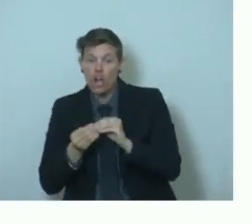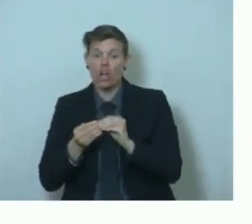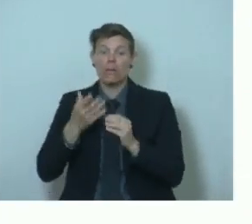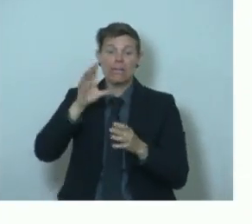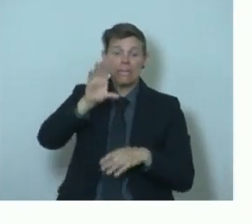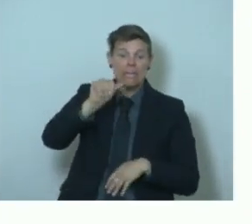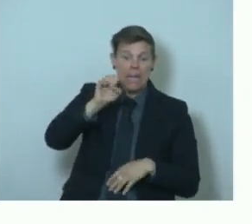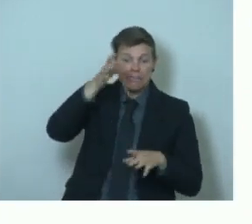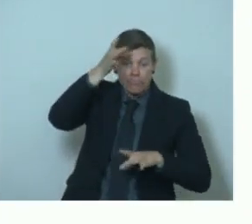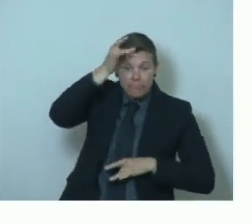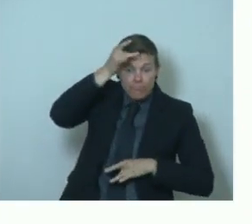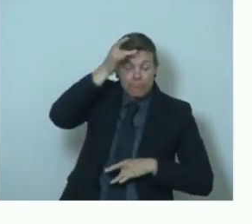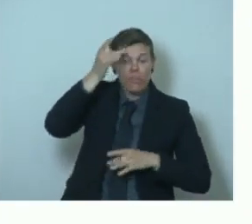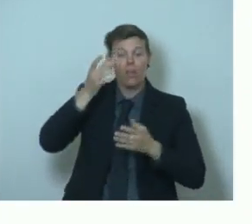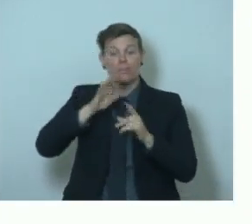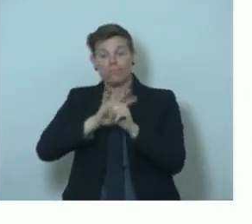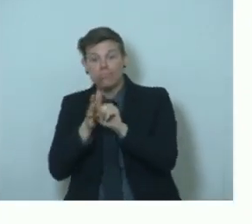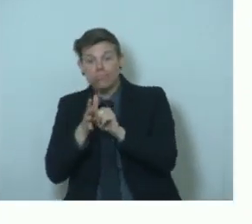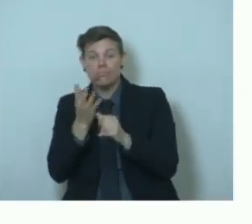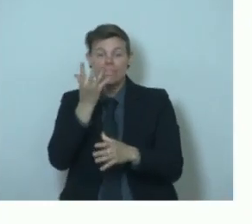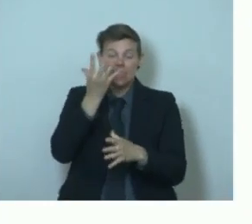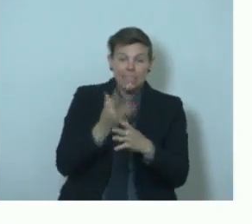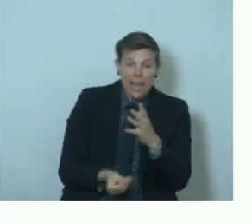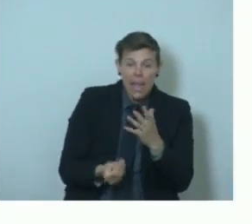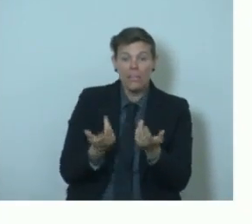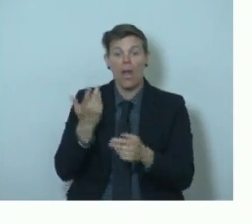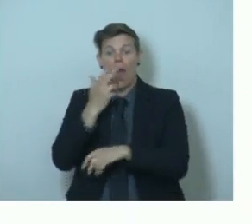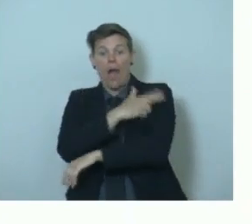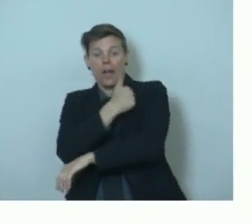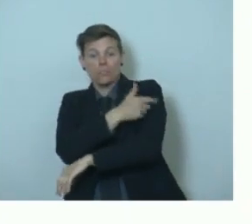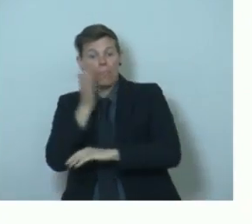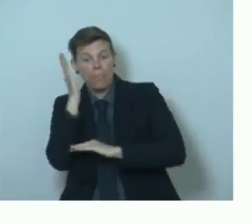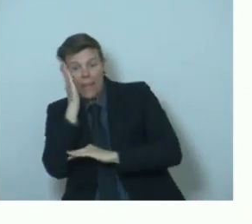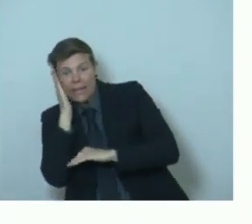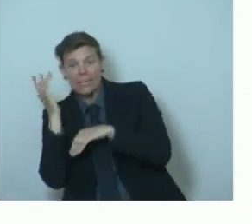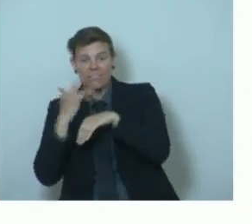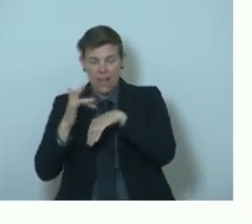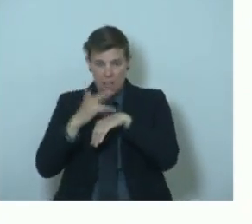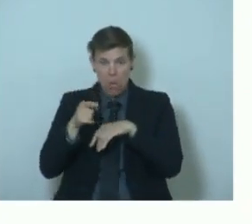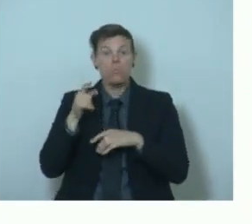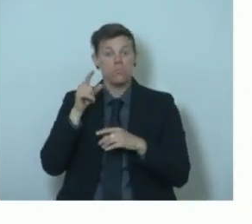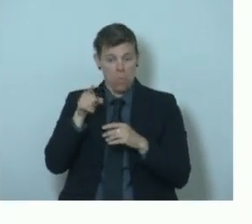THE TREND OF CASES IS GOING DOWN.